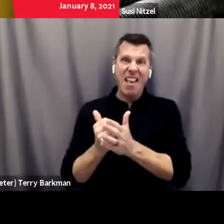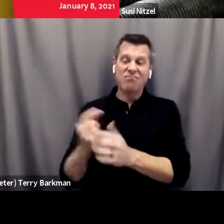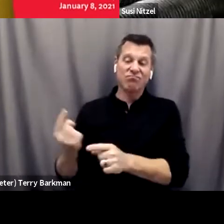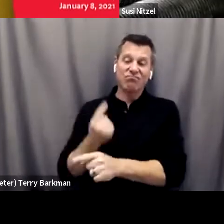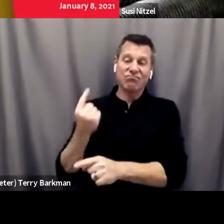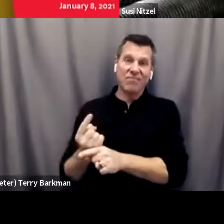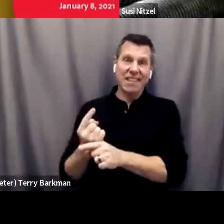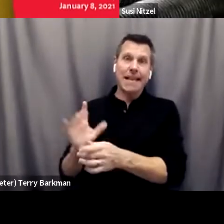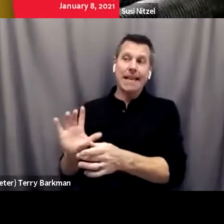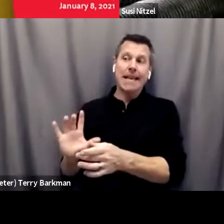receiving?